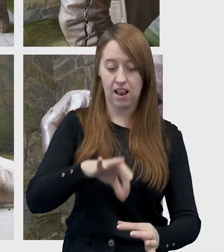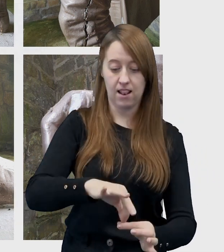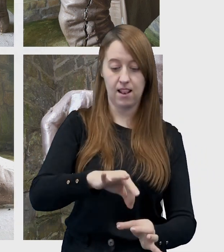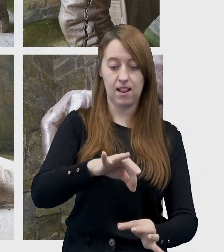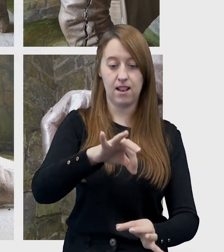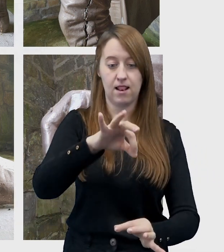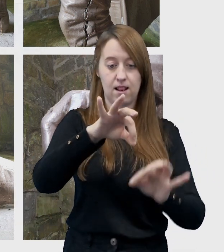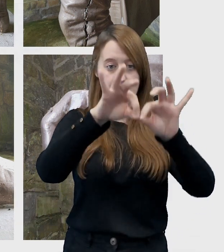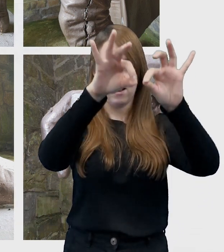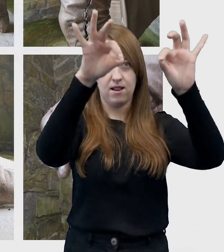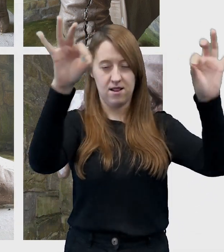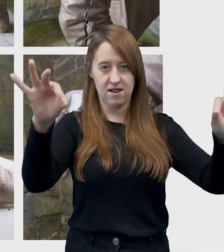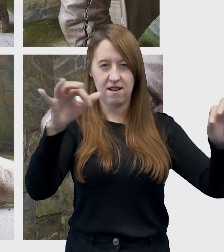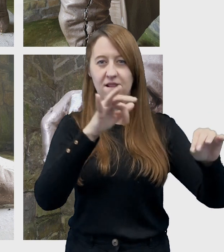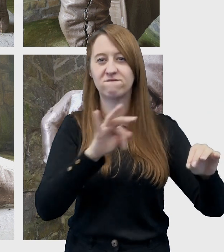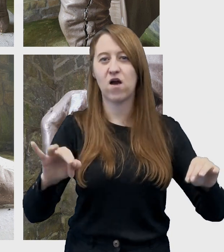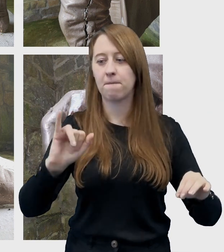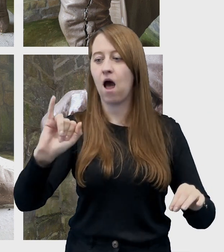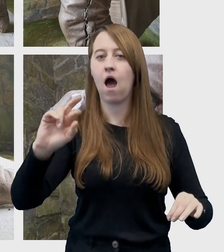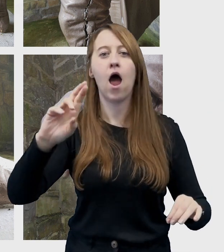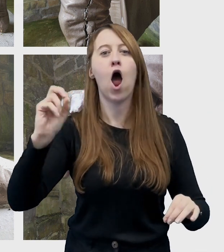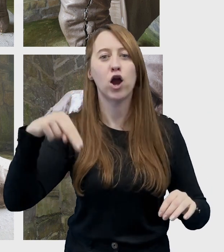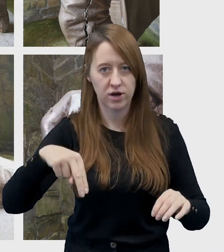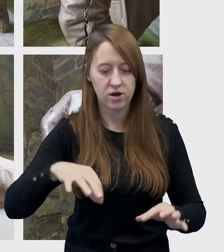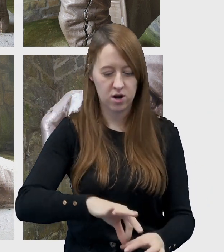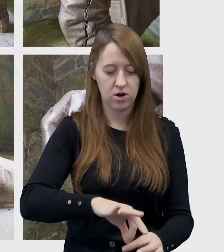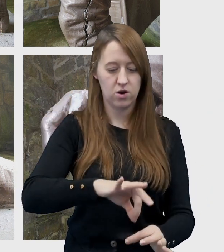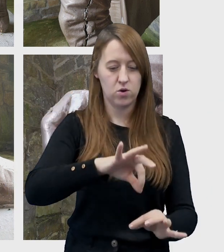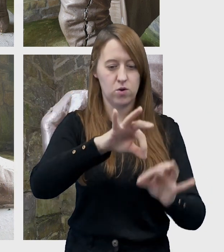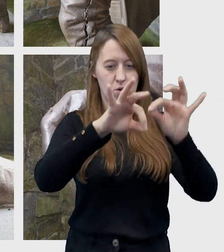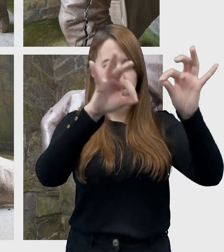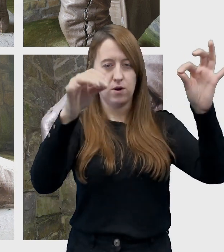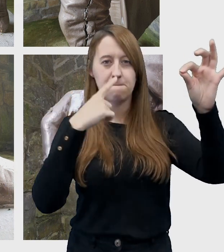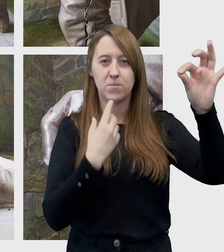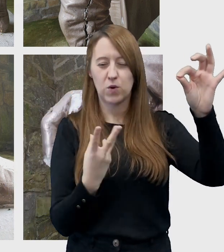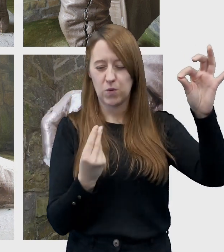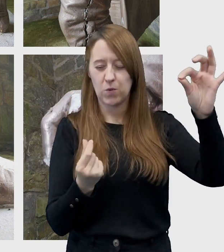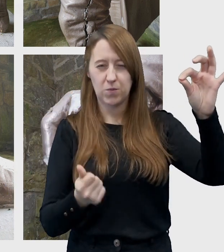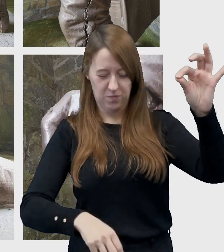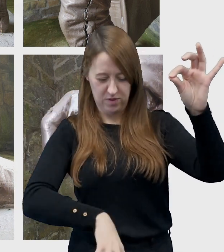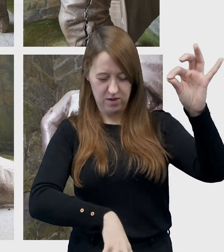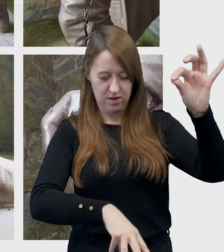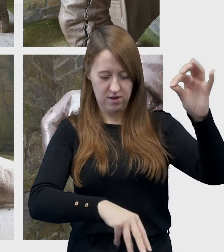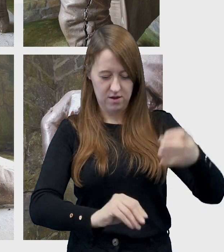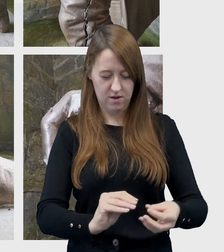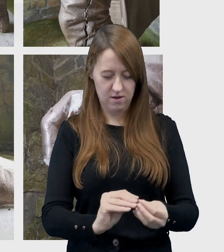corrosion products of iron are greater than the iron itself and as it expands it cracks the plaster.